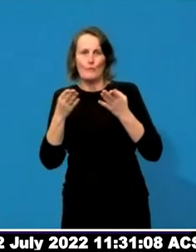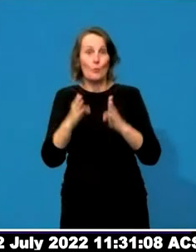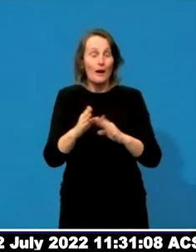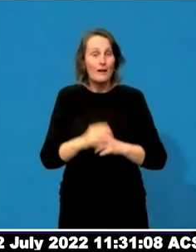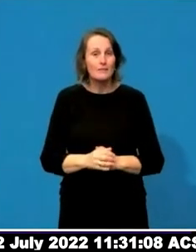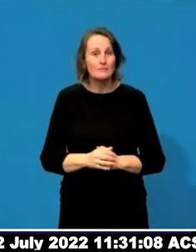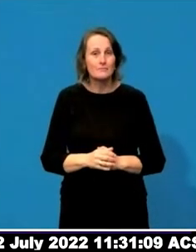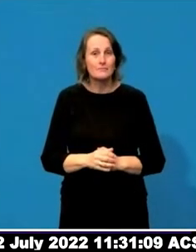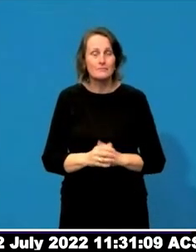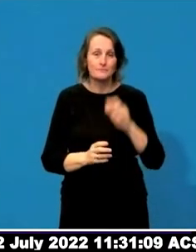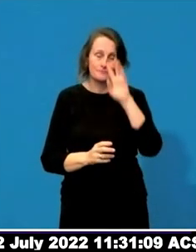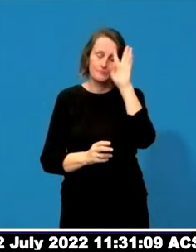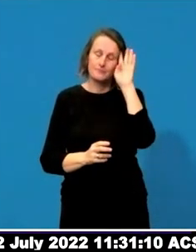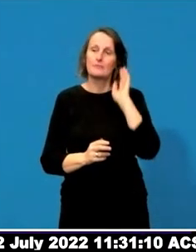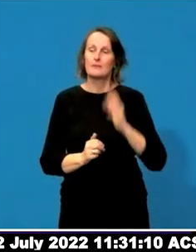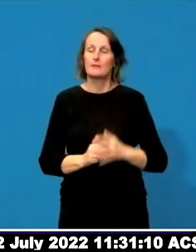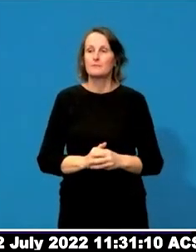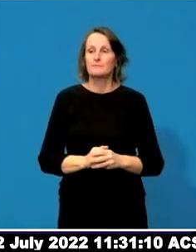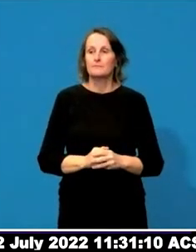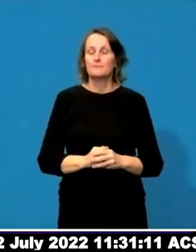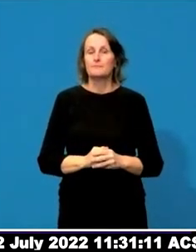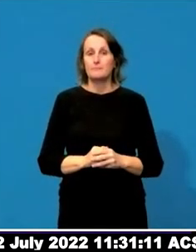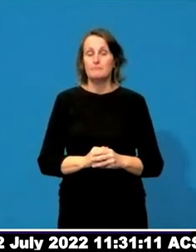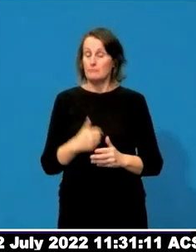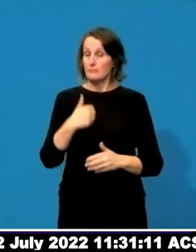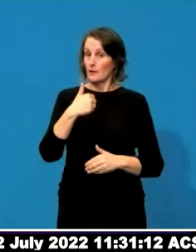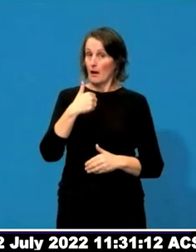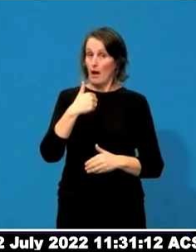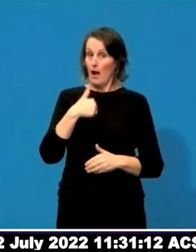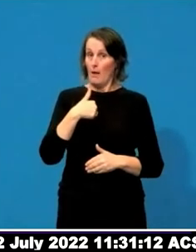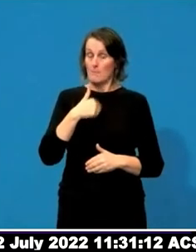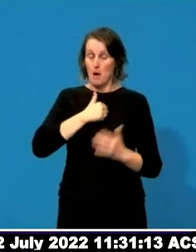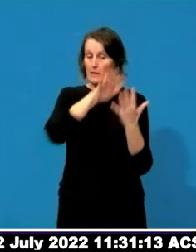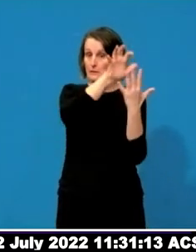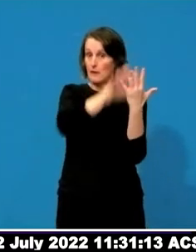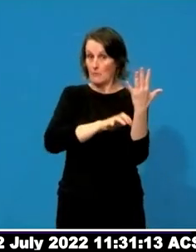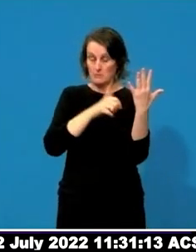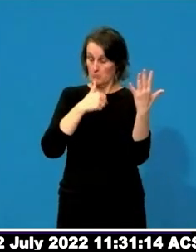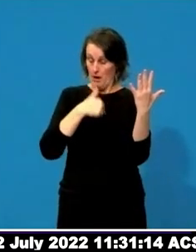Yes. The points - I stand by the points that I made in my statement. No, I'm not trying to -